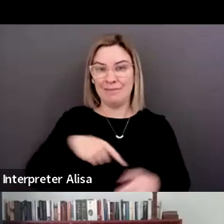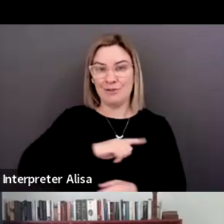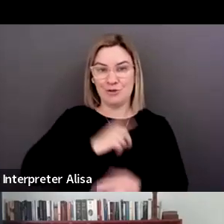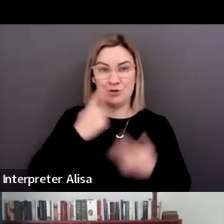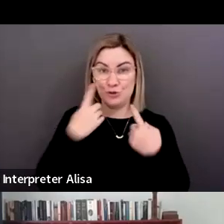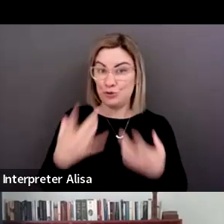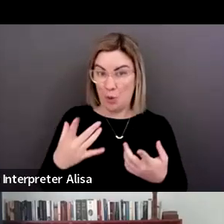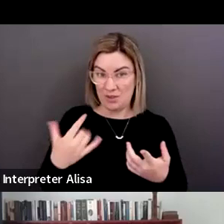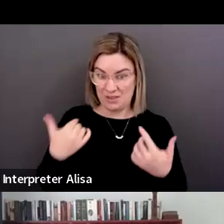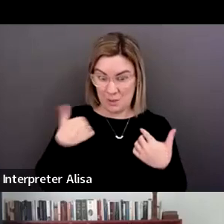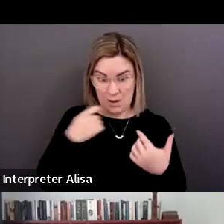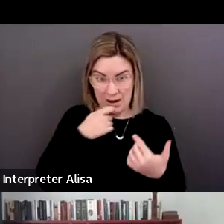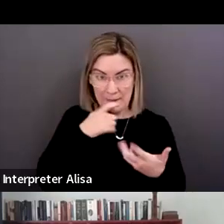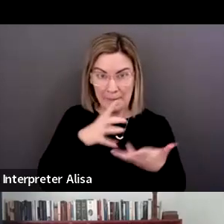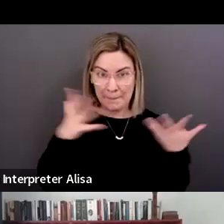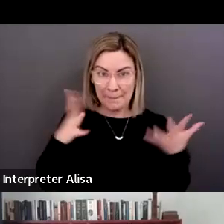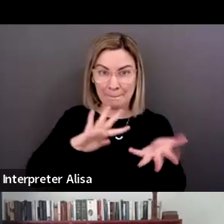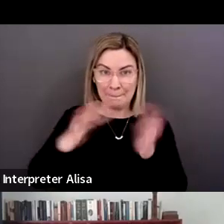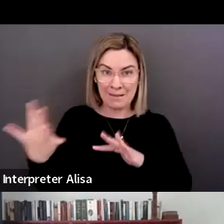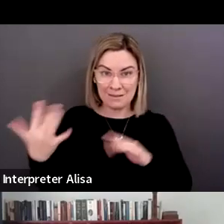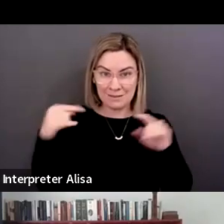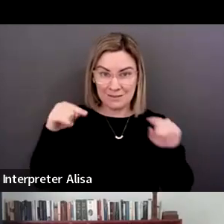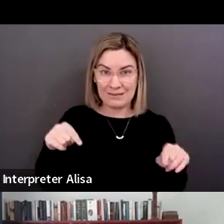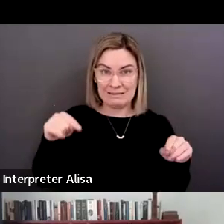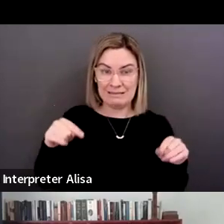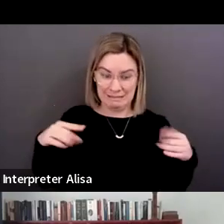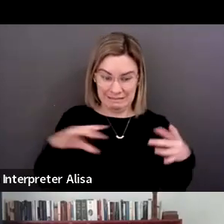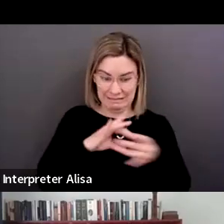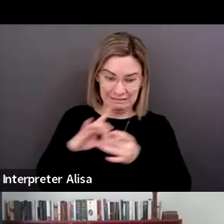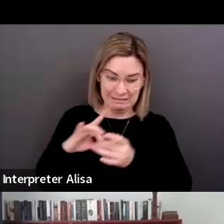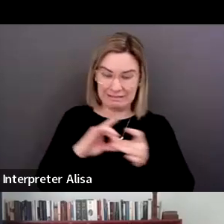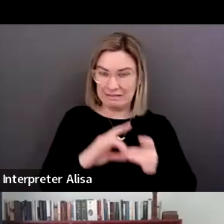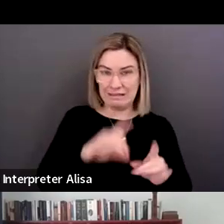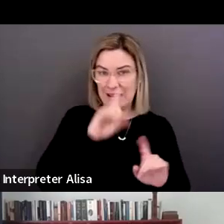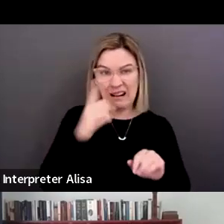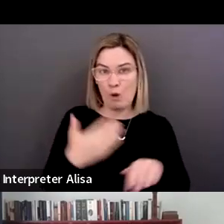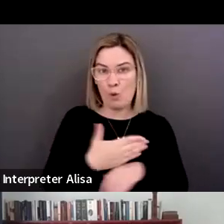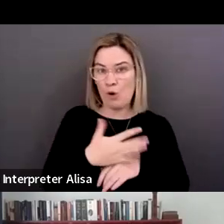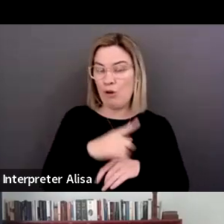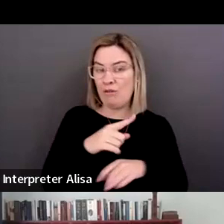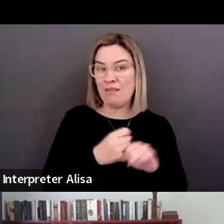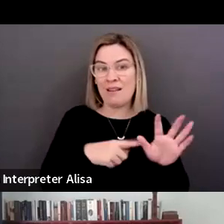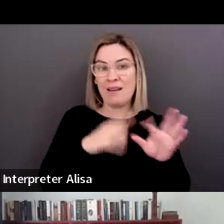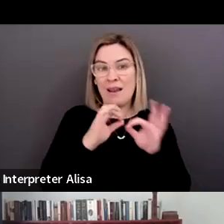the fossil fuel industry is baked into our cultural structure. I feel like